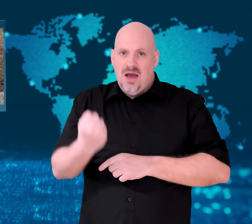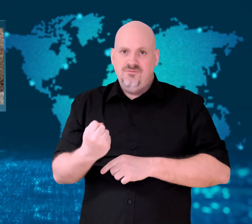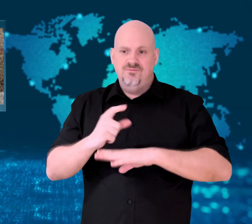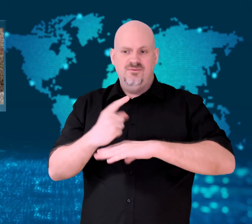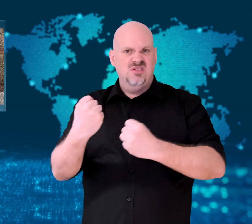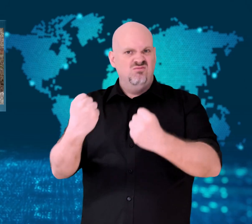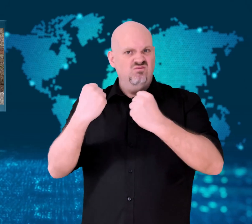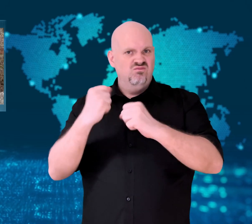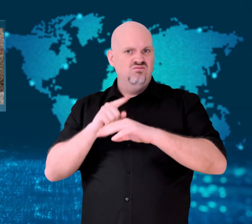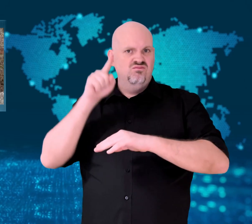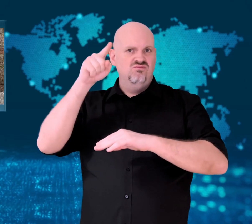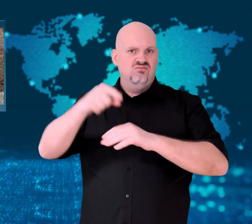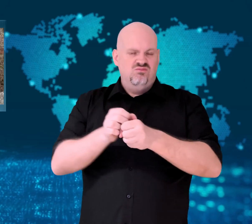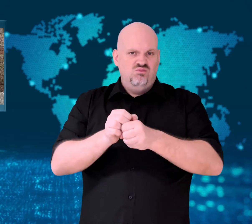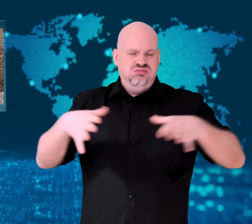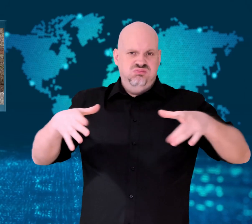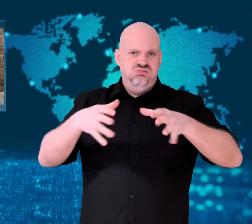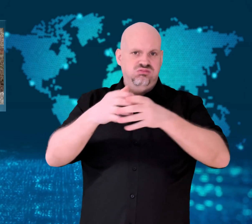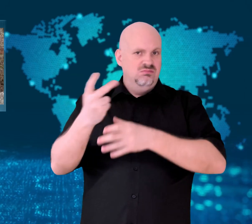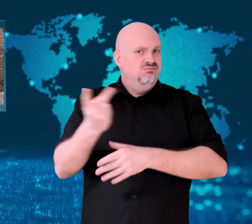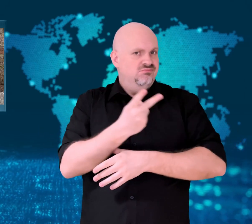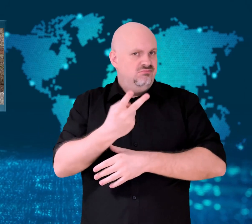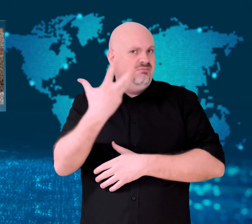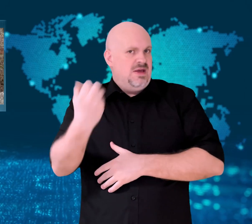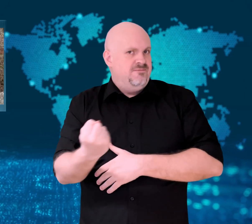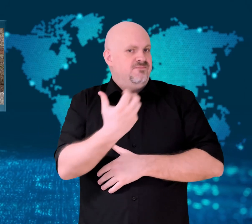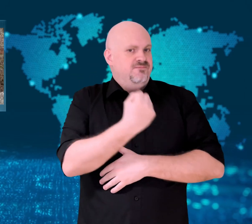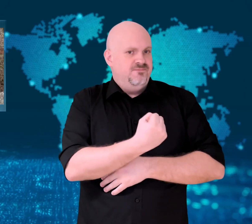The two countries both have nuclear arms.